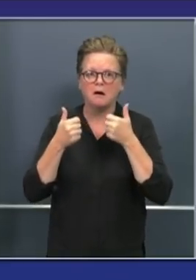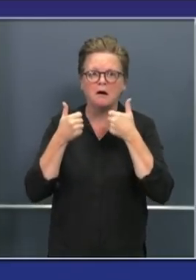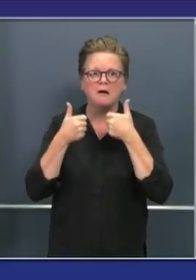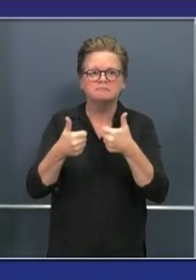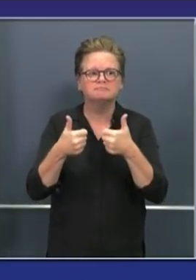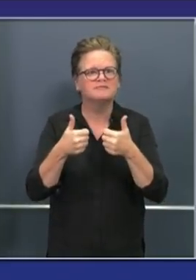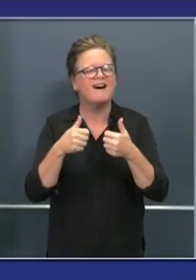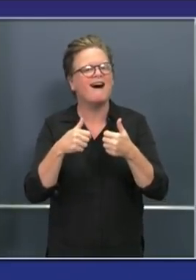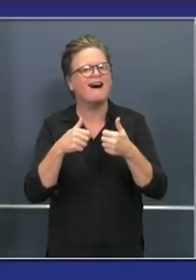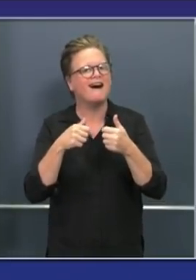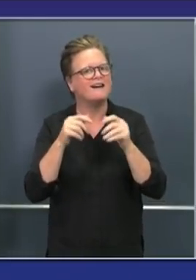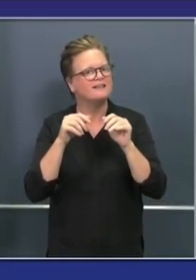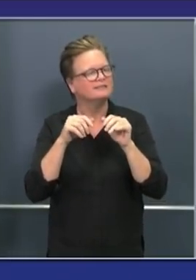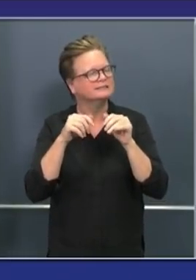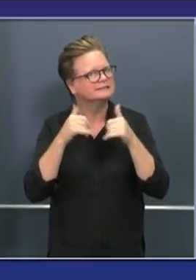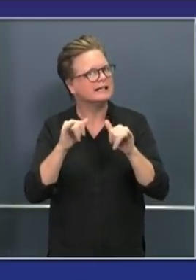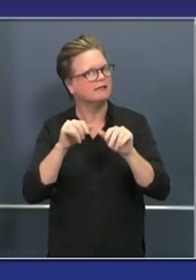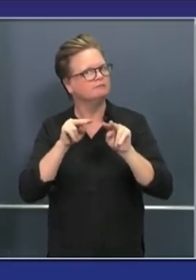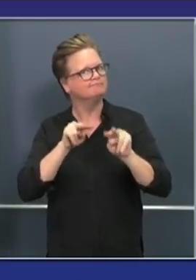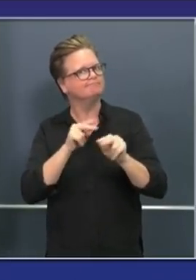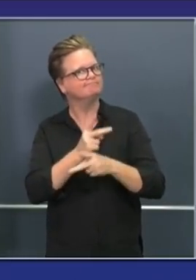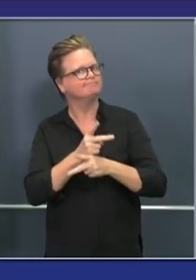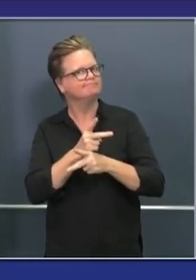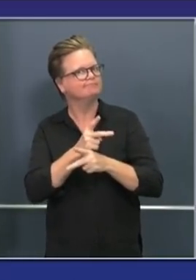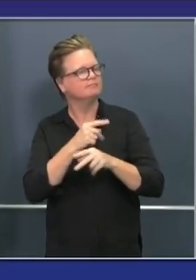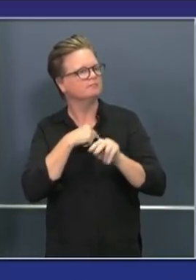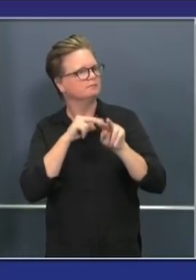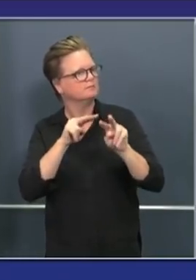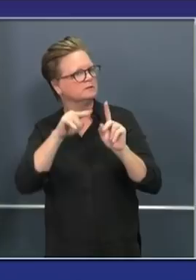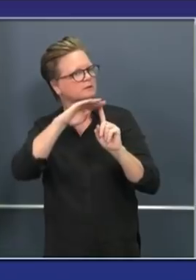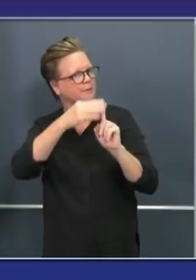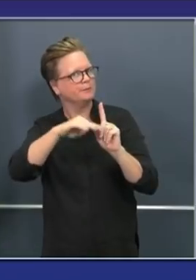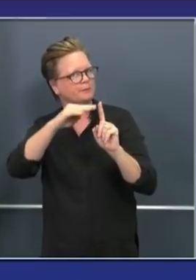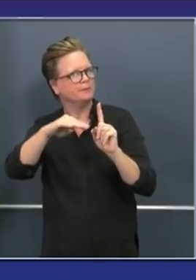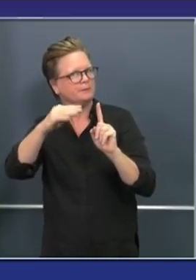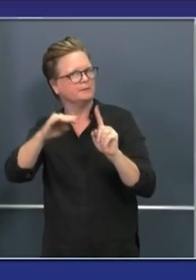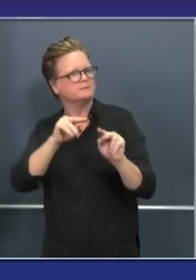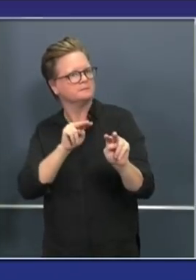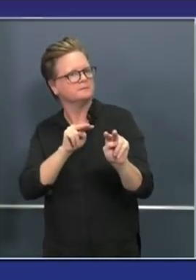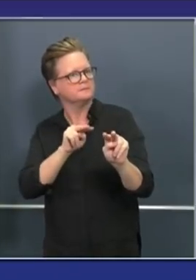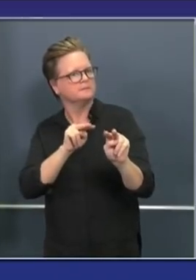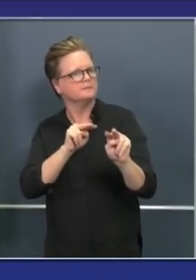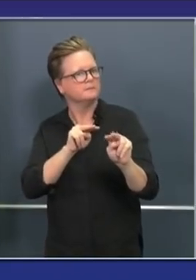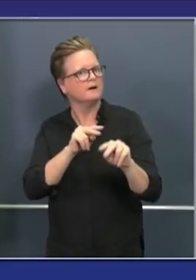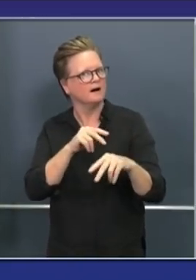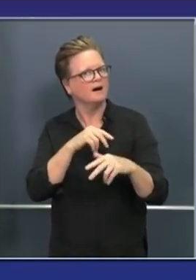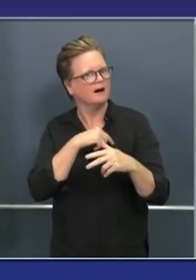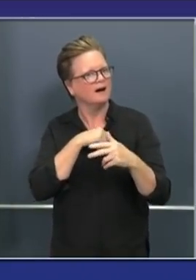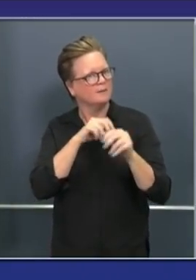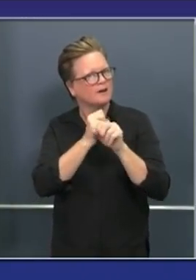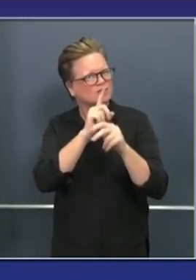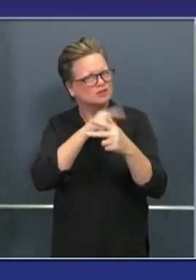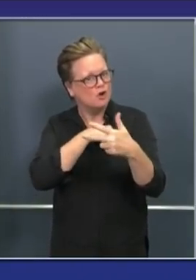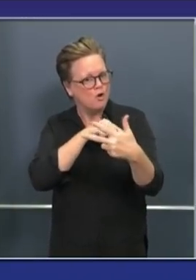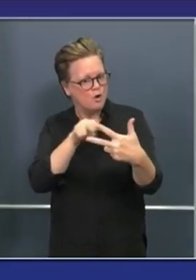DECLINE IN THE NUMBER OF POSITIVE CASES, BUT THE STABILITY REMAINS AND IS